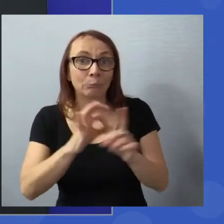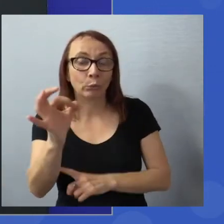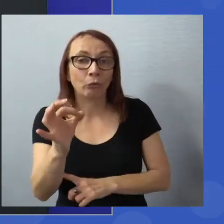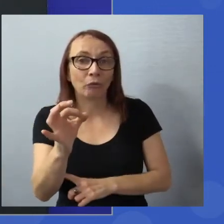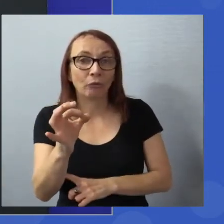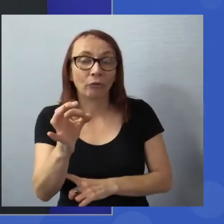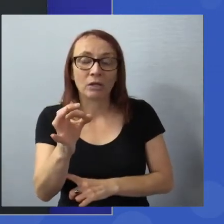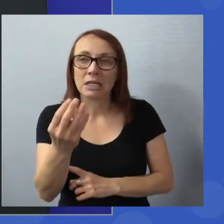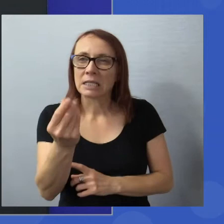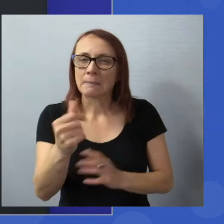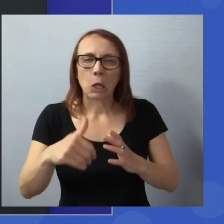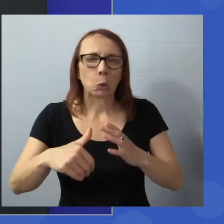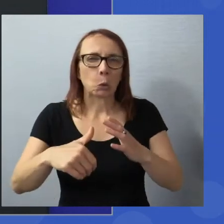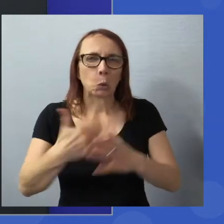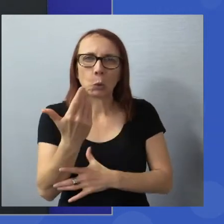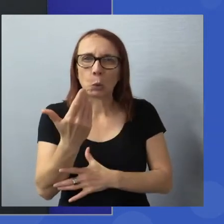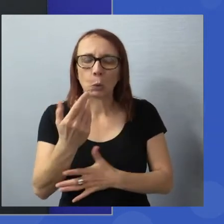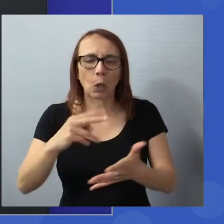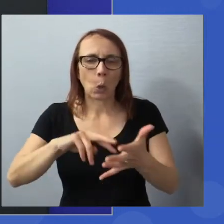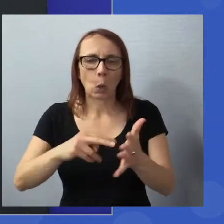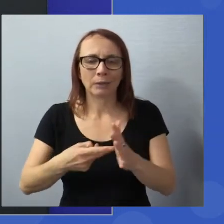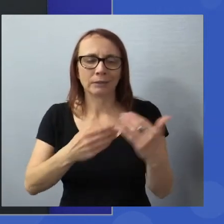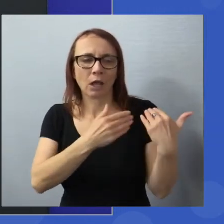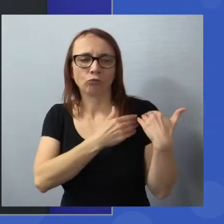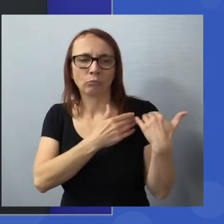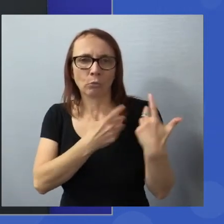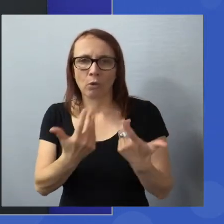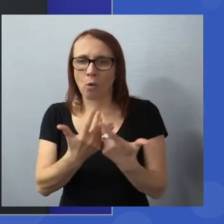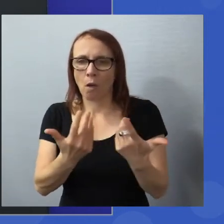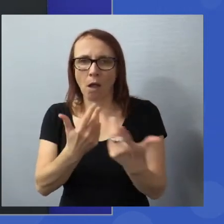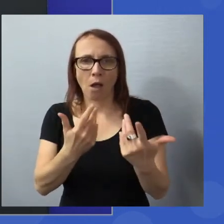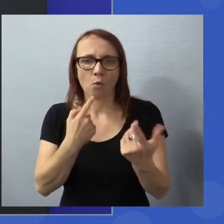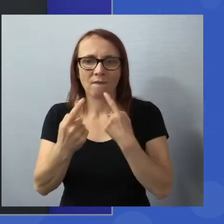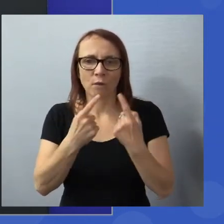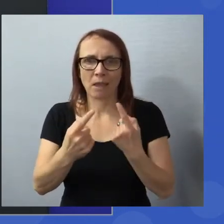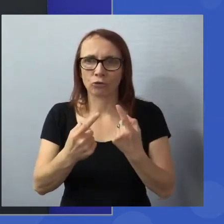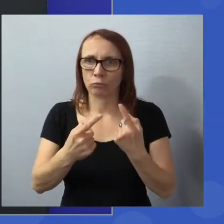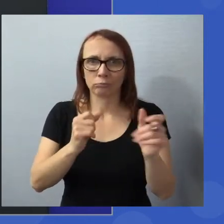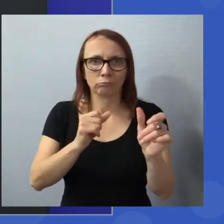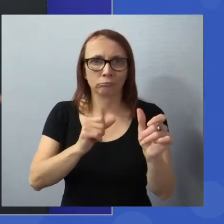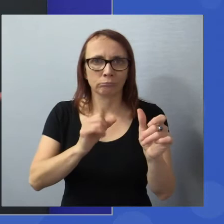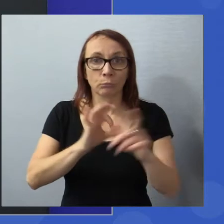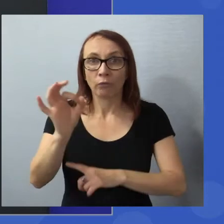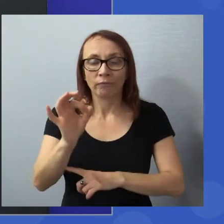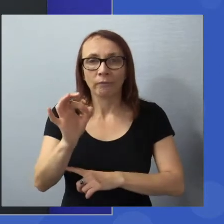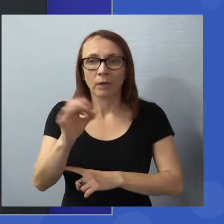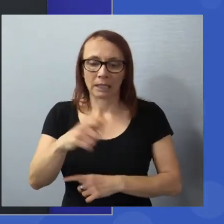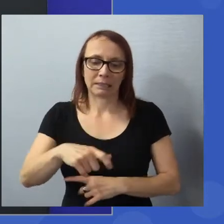new body that is responsible for thinking about how do we improve the quality of information citizens assemblies again can play a really